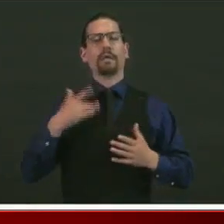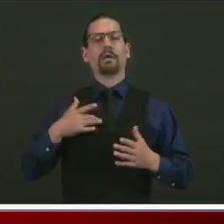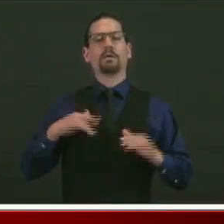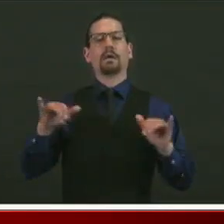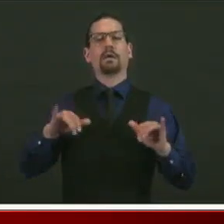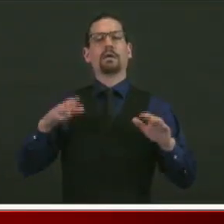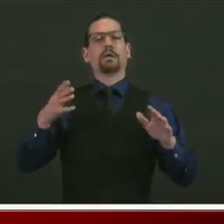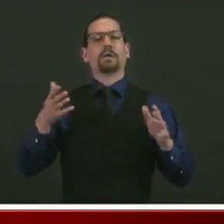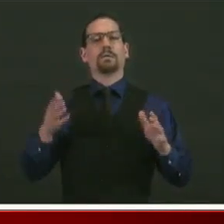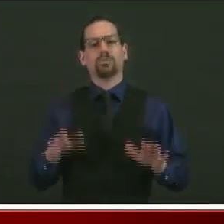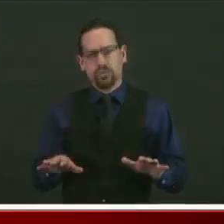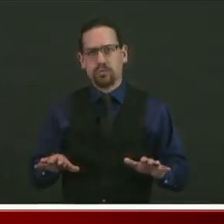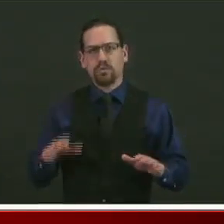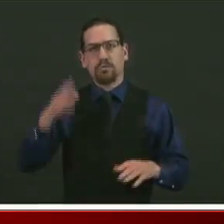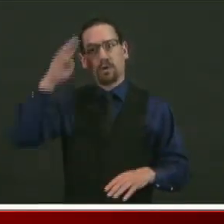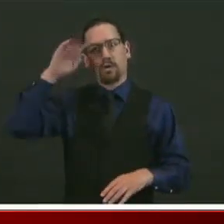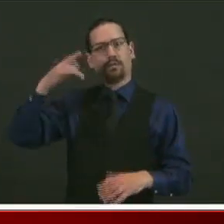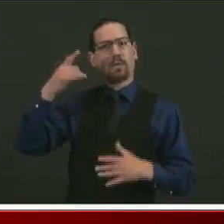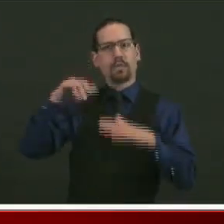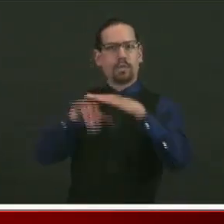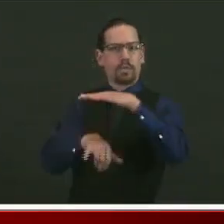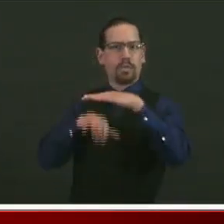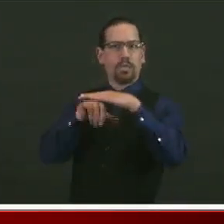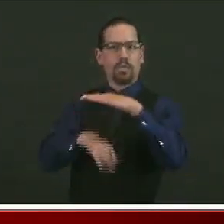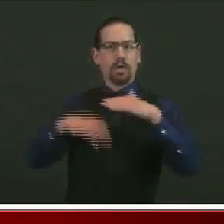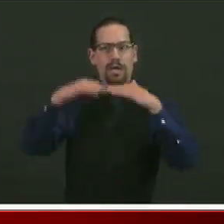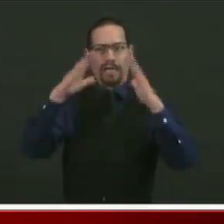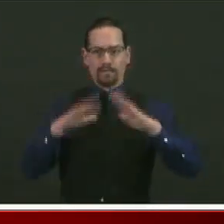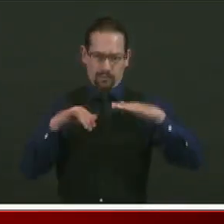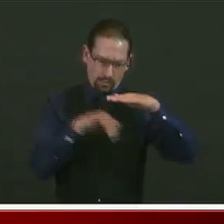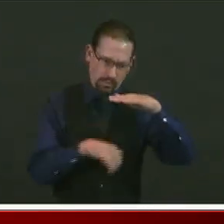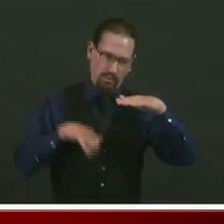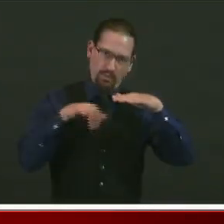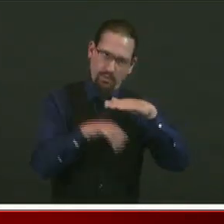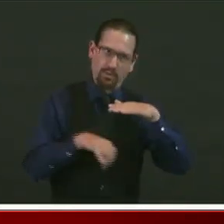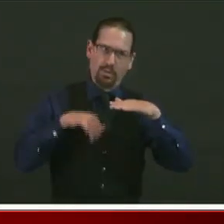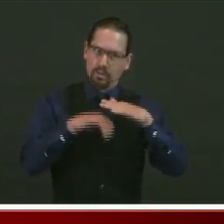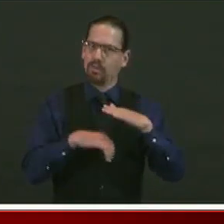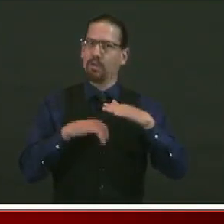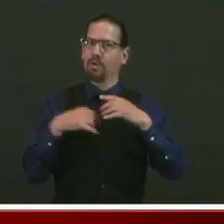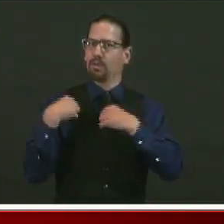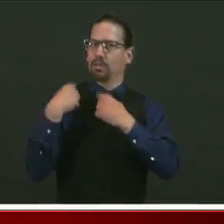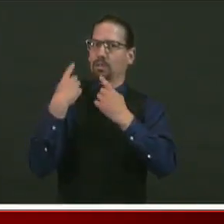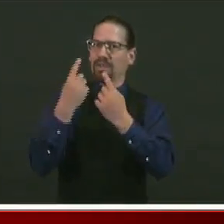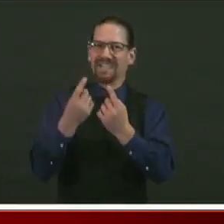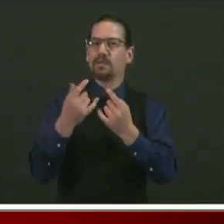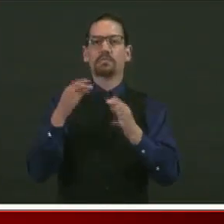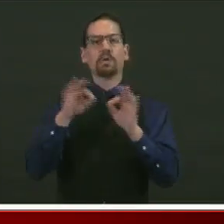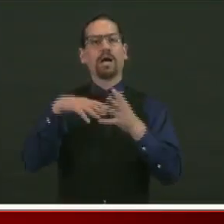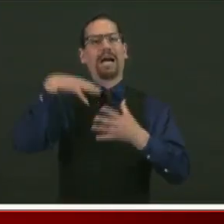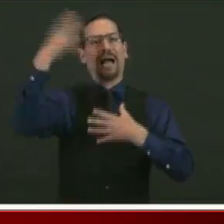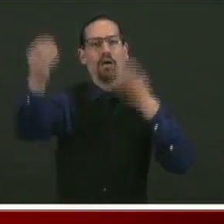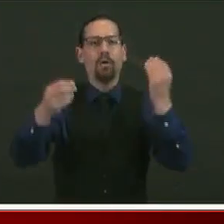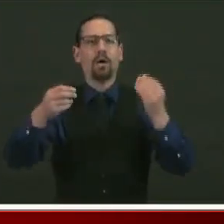BEING OUTSIDE IS A WONDERFUL THING AND IT IS PROTECTIVE. YOU GET YOUR MIND OFF OF WHAT IS GOING ON. THINK KIDS LIKE SPORTS.